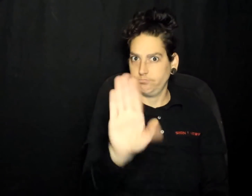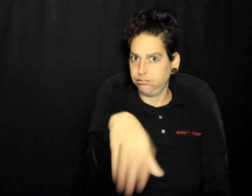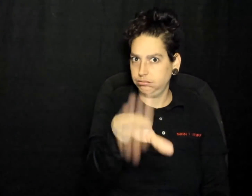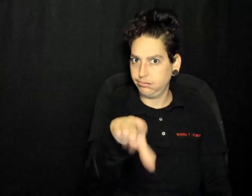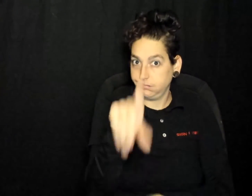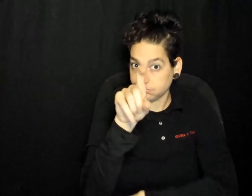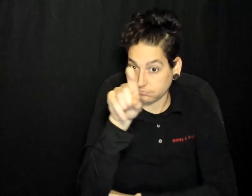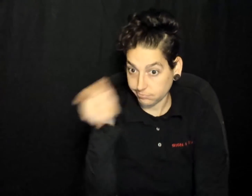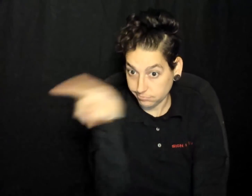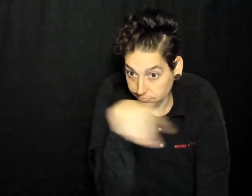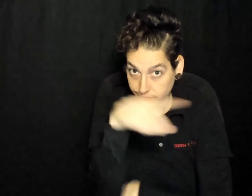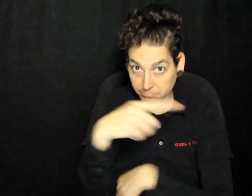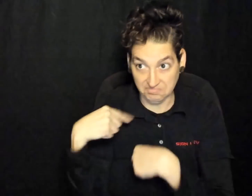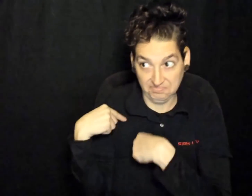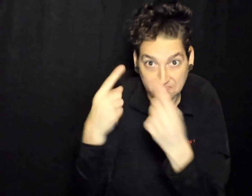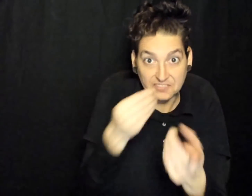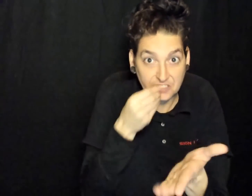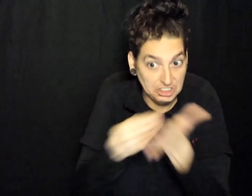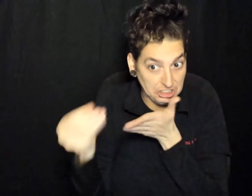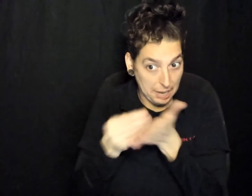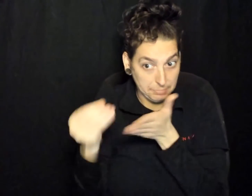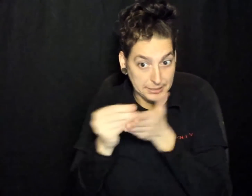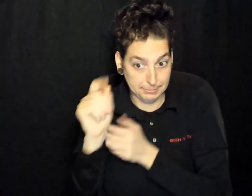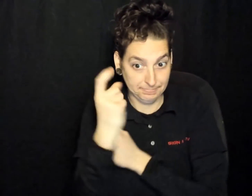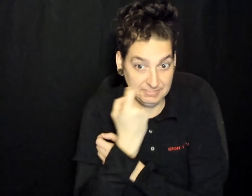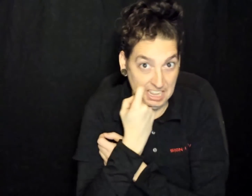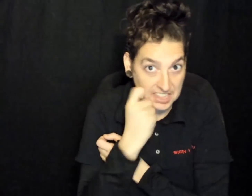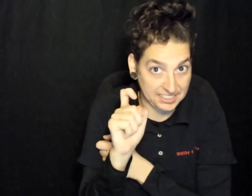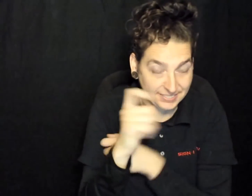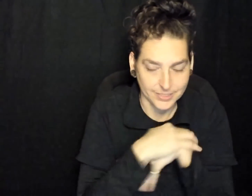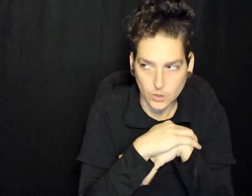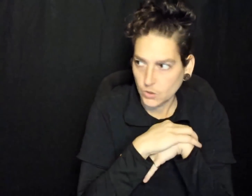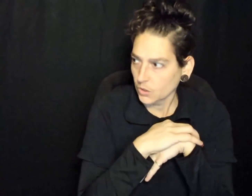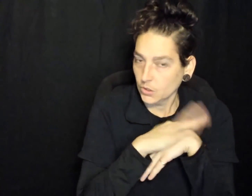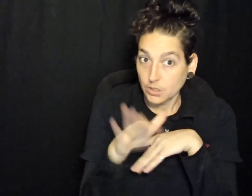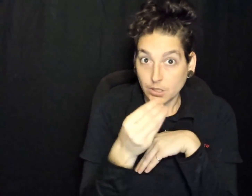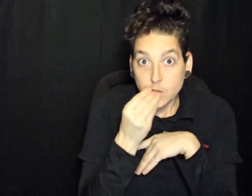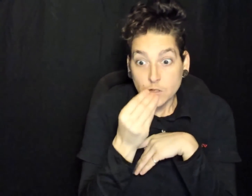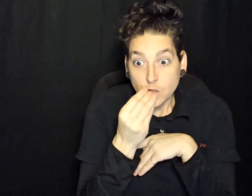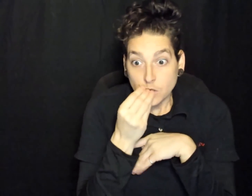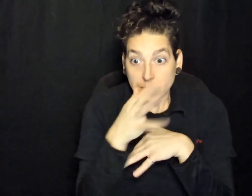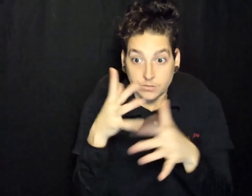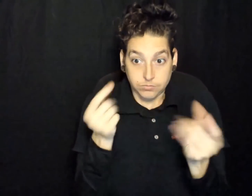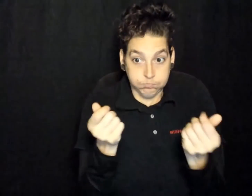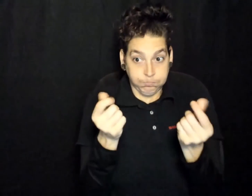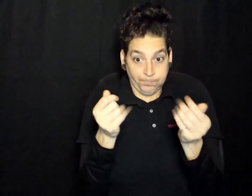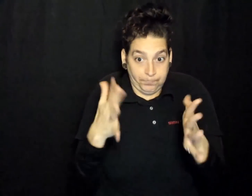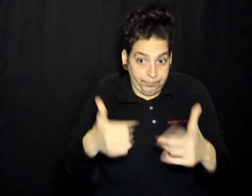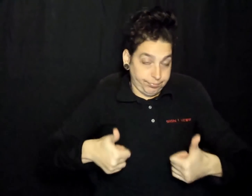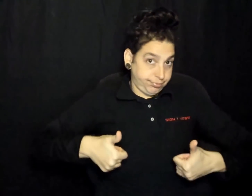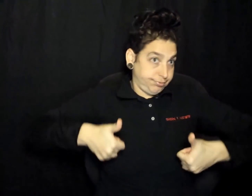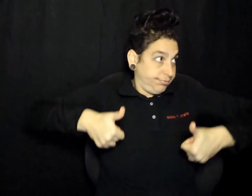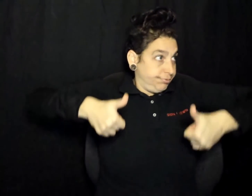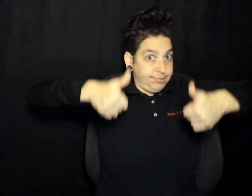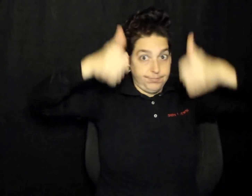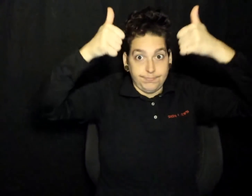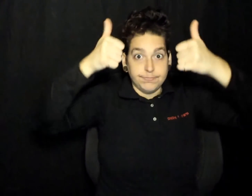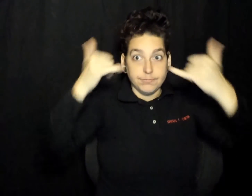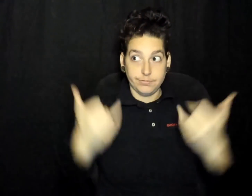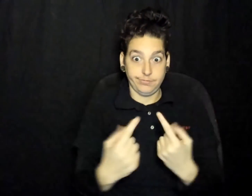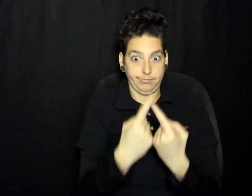have you been to the grocery store lately the cost of food is so high these days